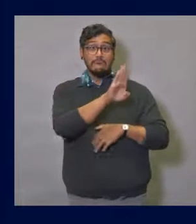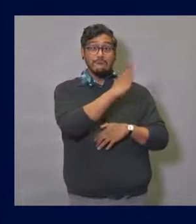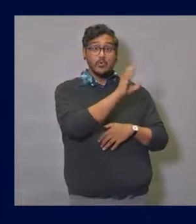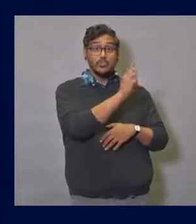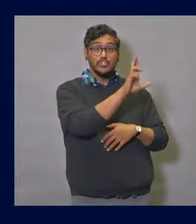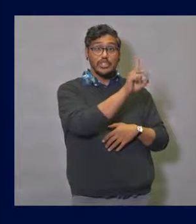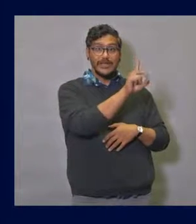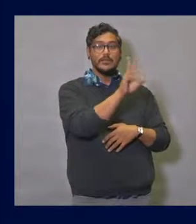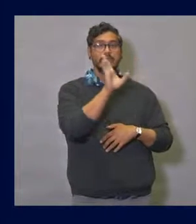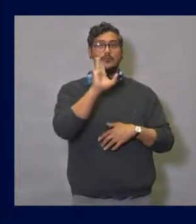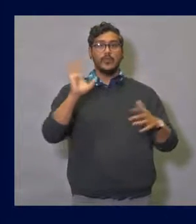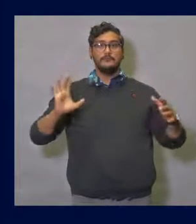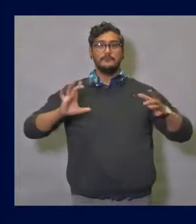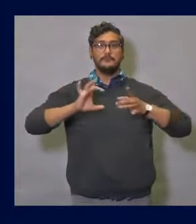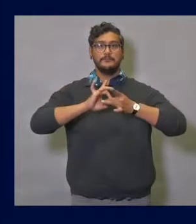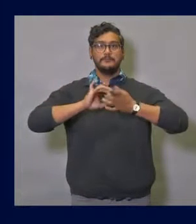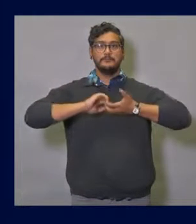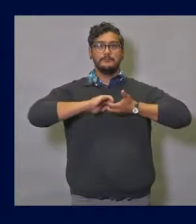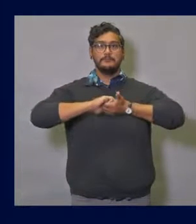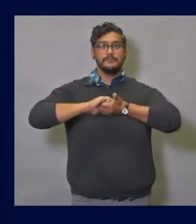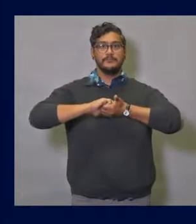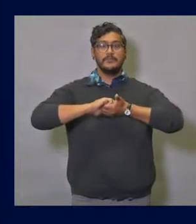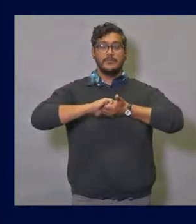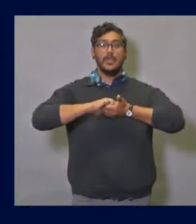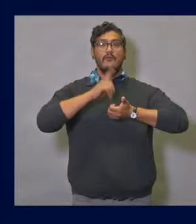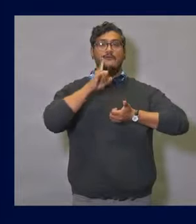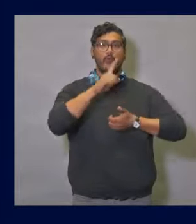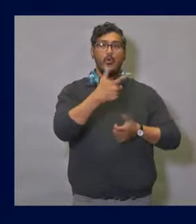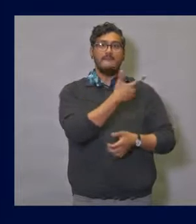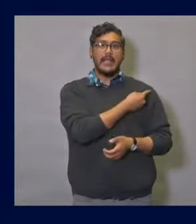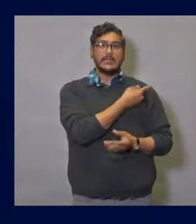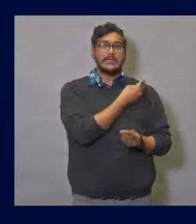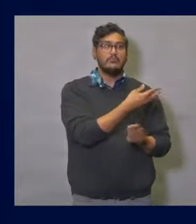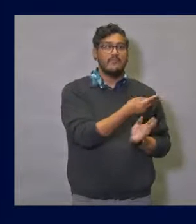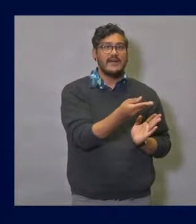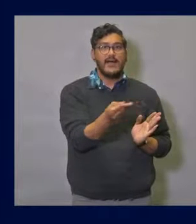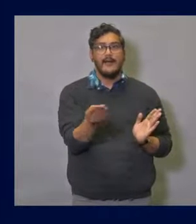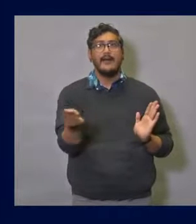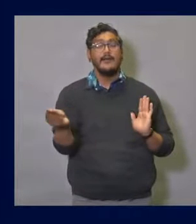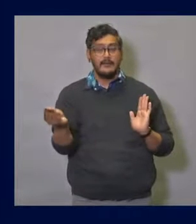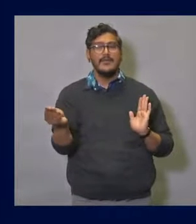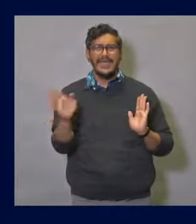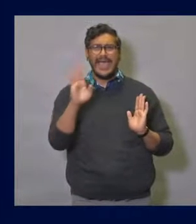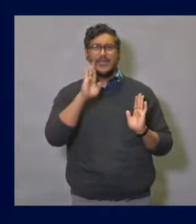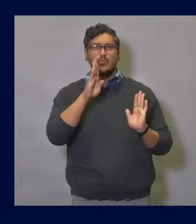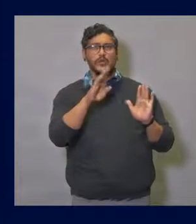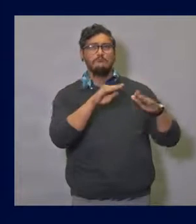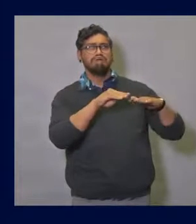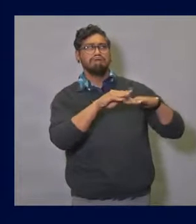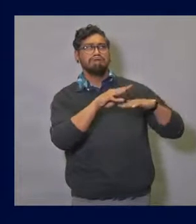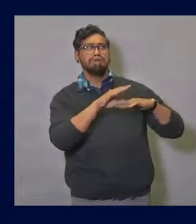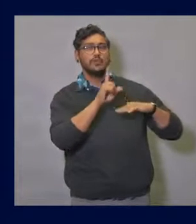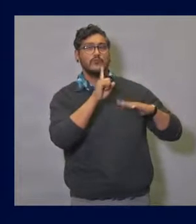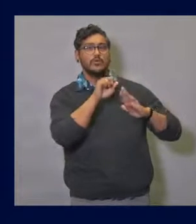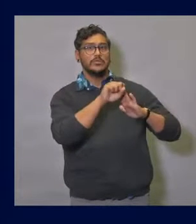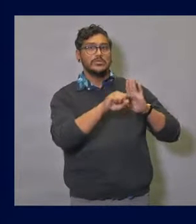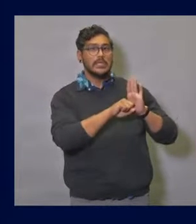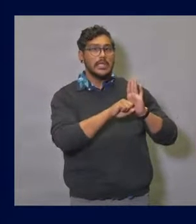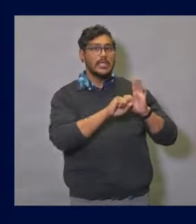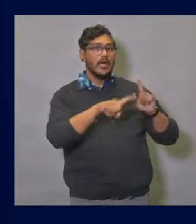PARTE DEL ESTADO. EL